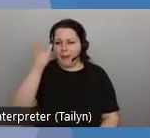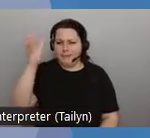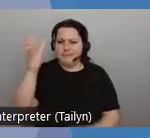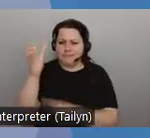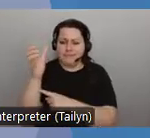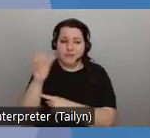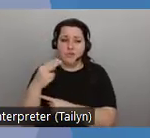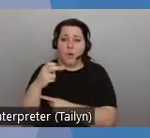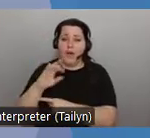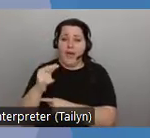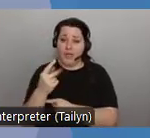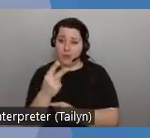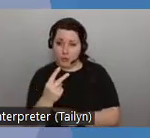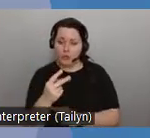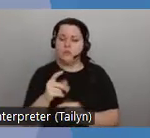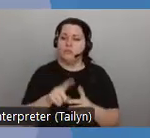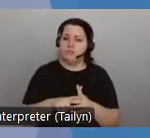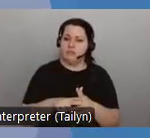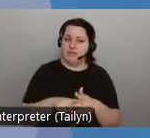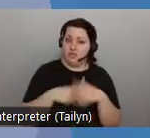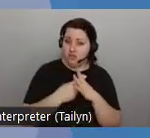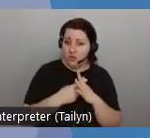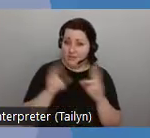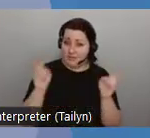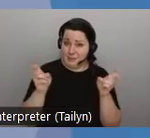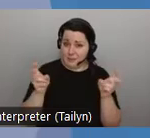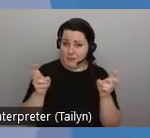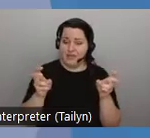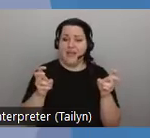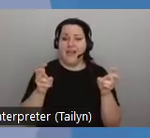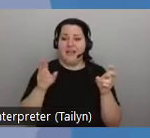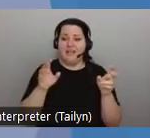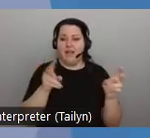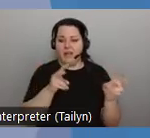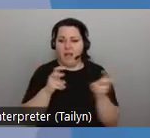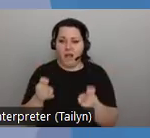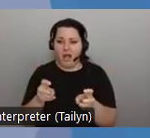generally want to think of it as an outline. So heading to starts -- heading 2